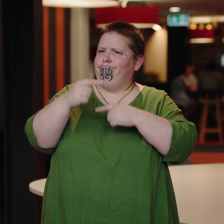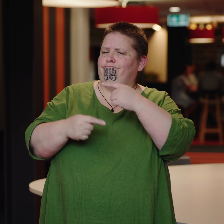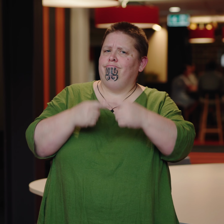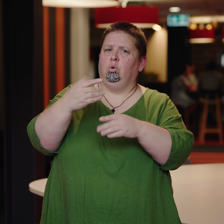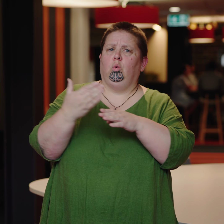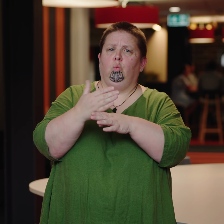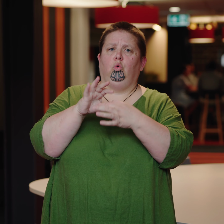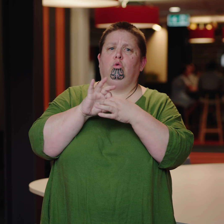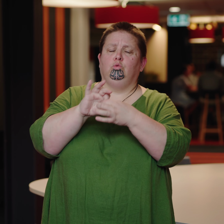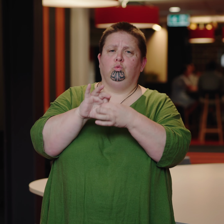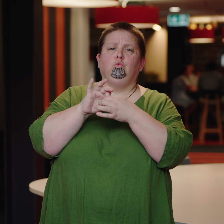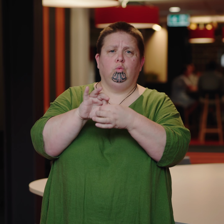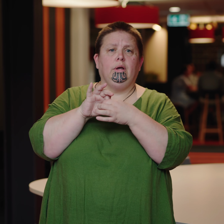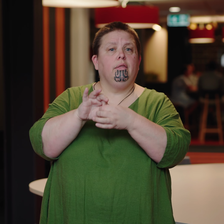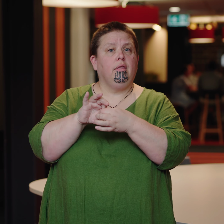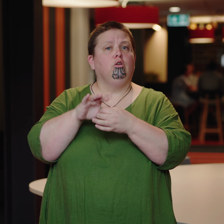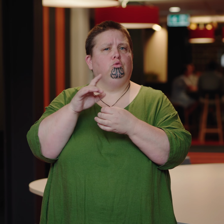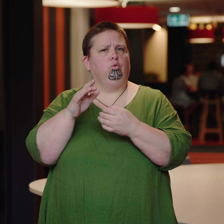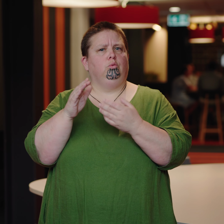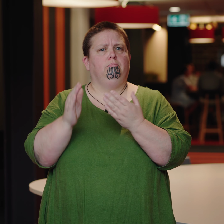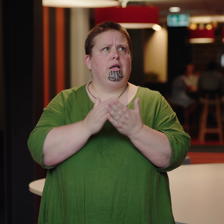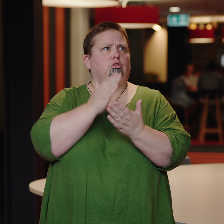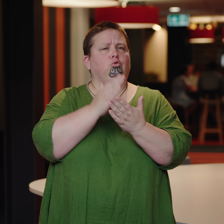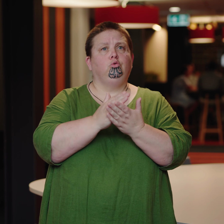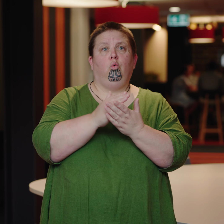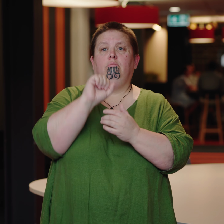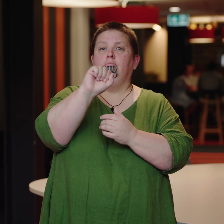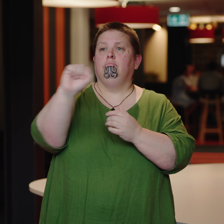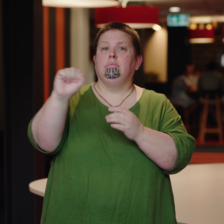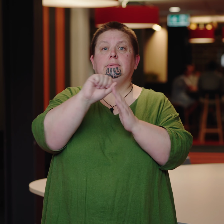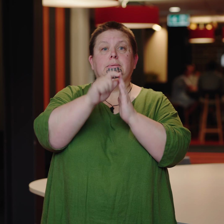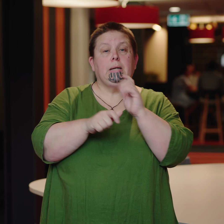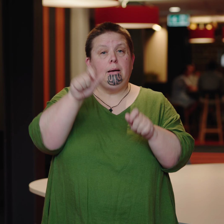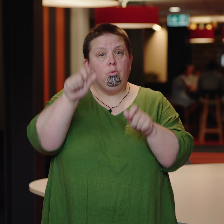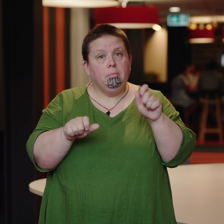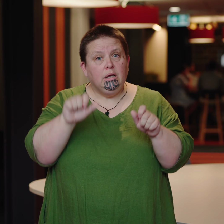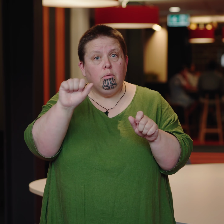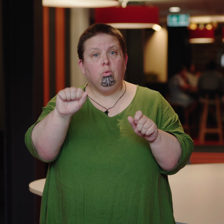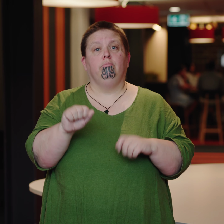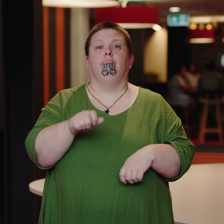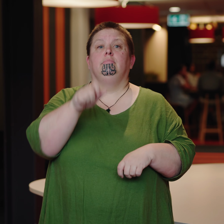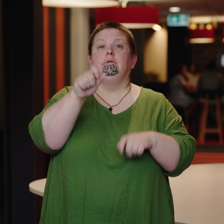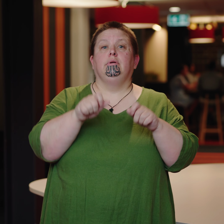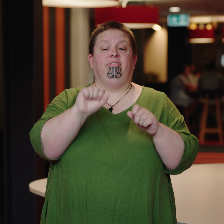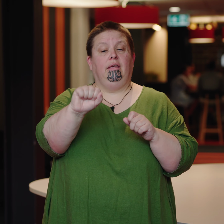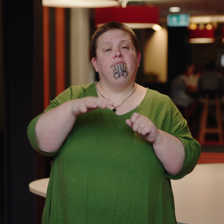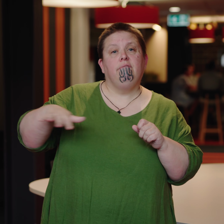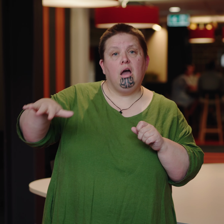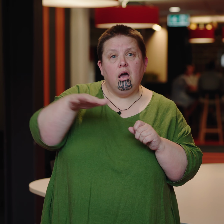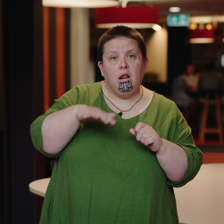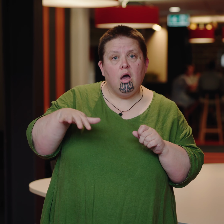to work together to improve outcomes for disabled people and their whānau has all been greatly appreciated.